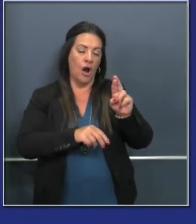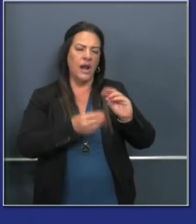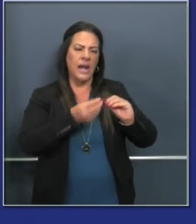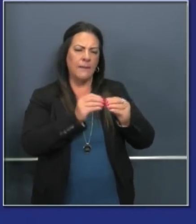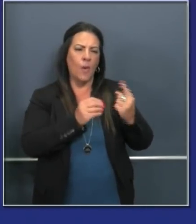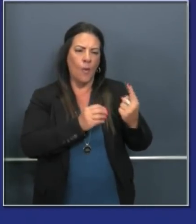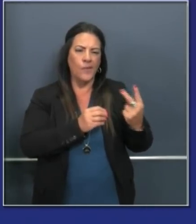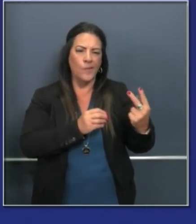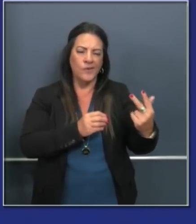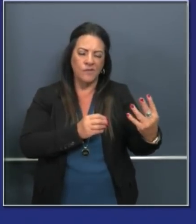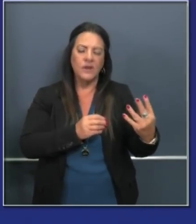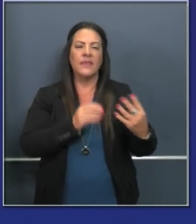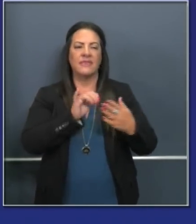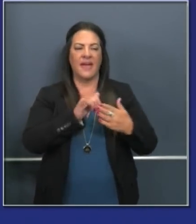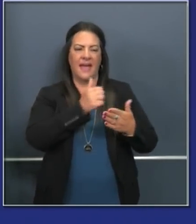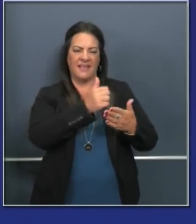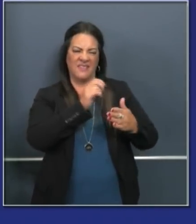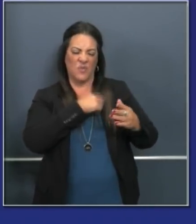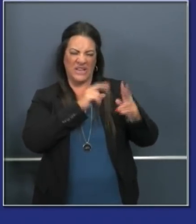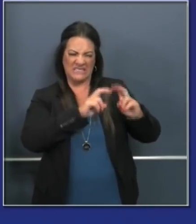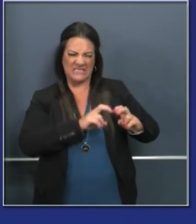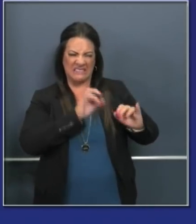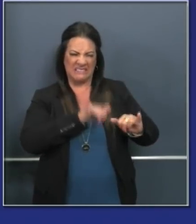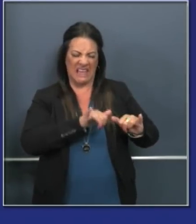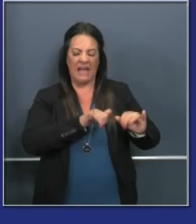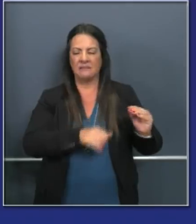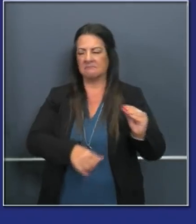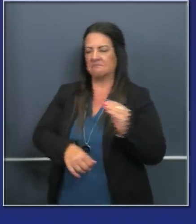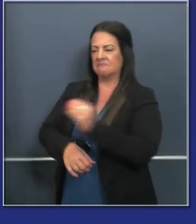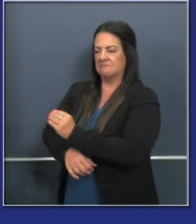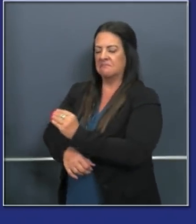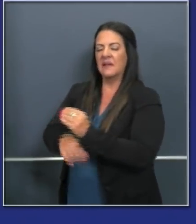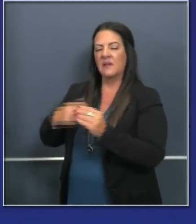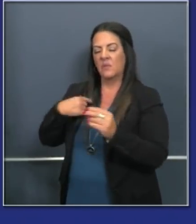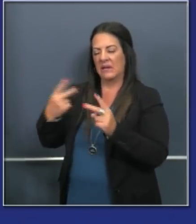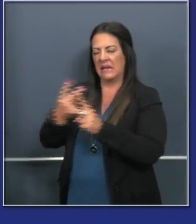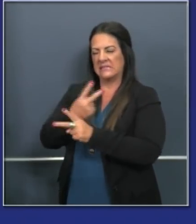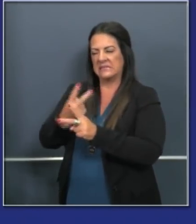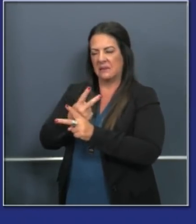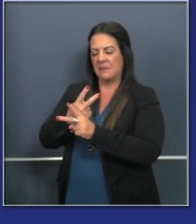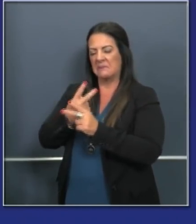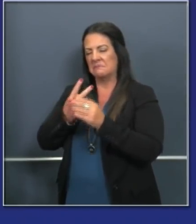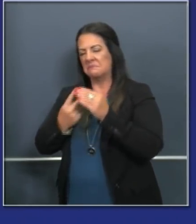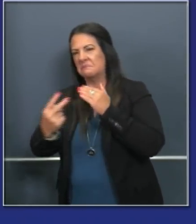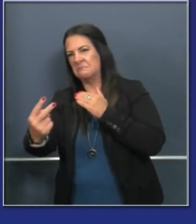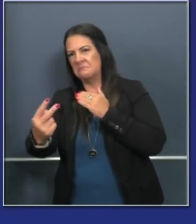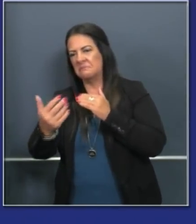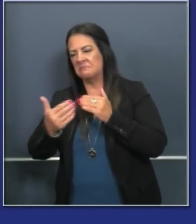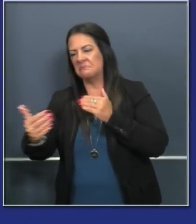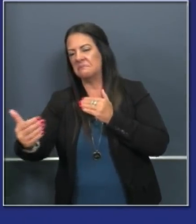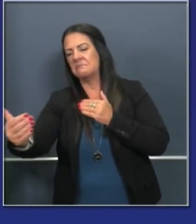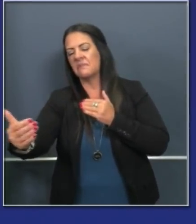TOOLS WE SEE THEY'RE BUILT AROUND THAT ARE EFFECTIVE FOR YOUR COMMUNITIES FOR YOUR COUNTY FOR THE STATE THAT